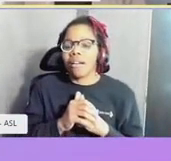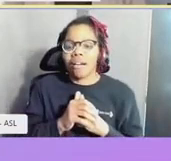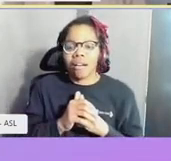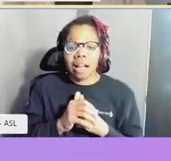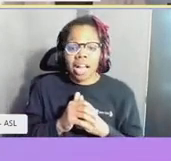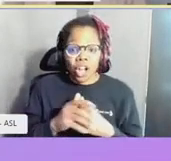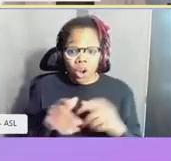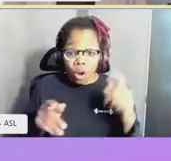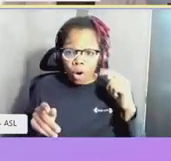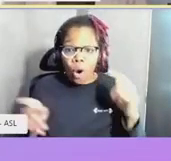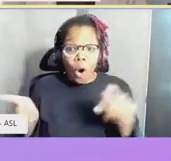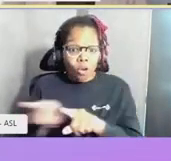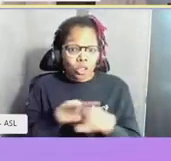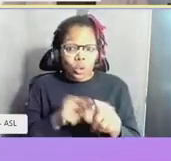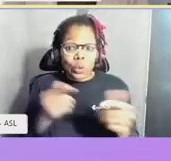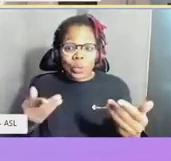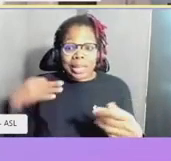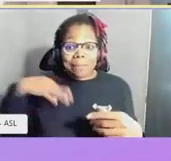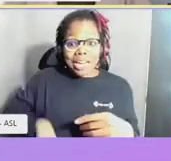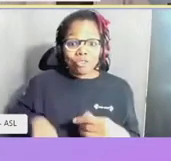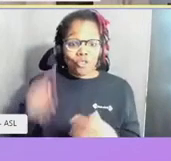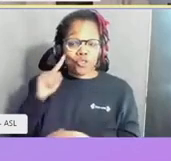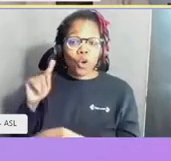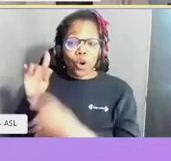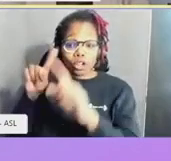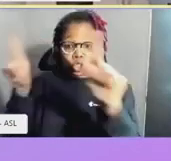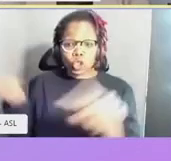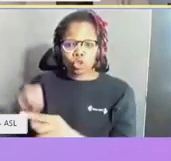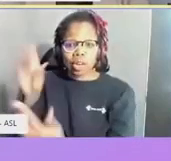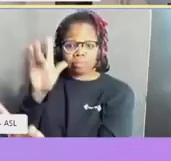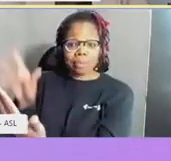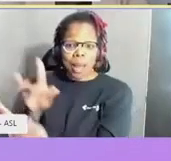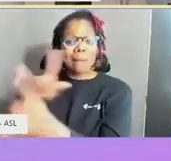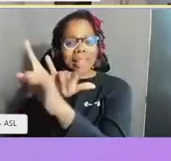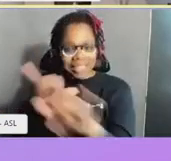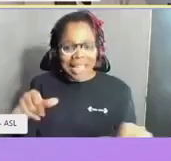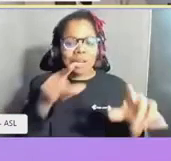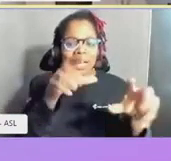not as easy to identify the votes of people with disabilities. It means you get all the